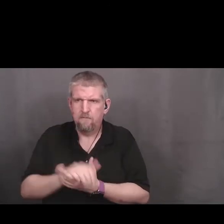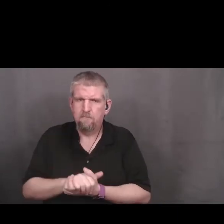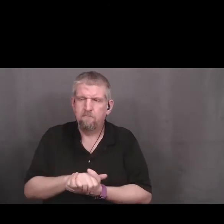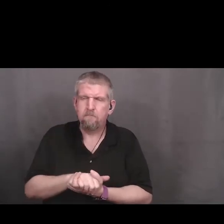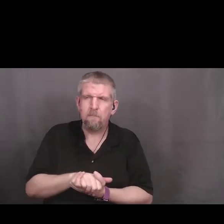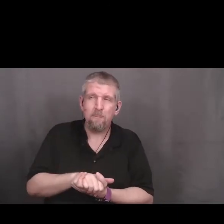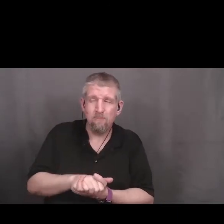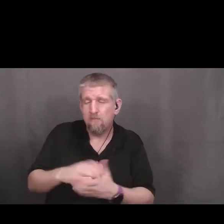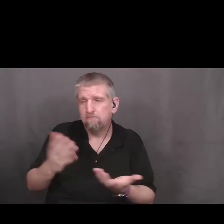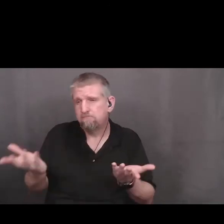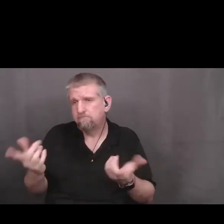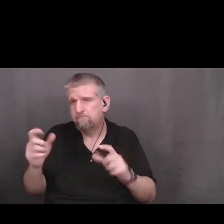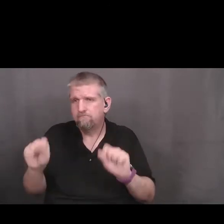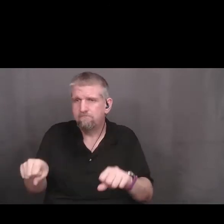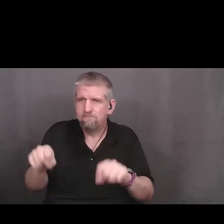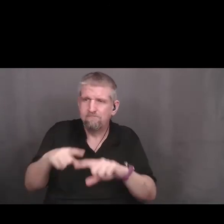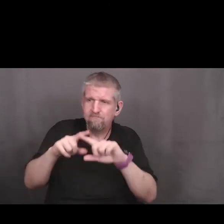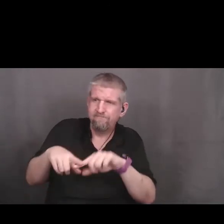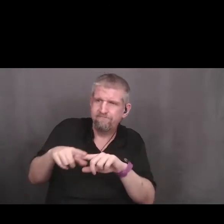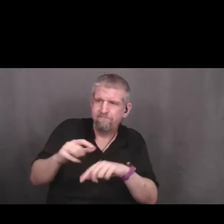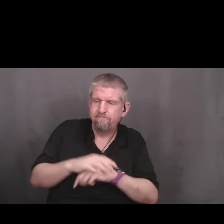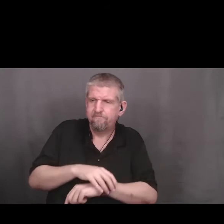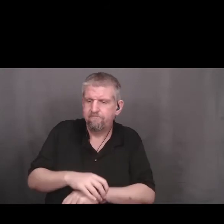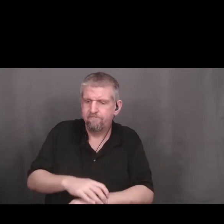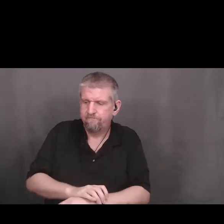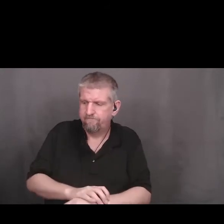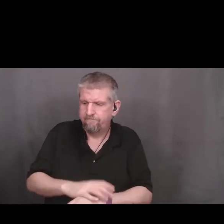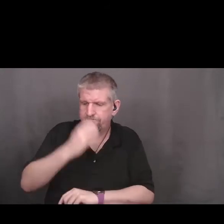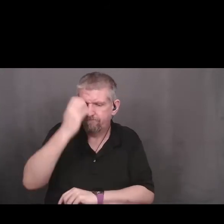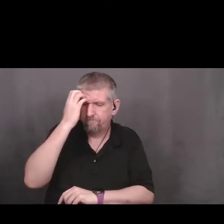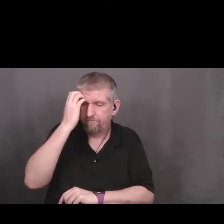It can, it just depends, I do want to make sure to note